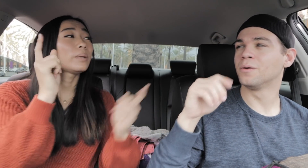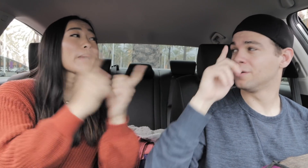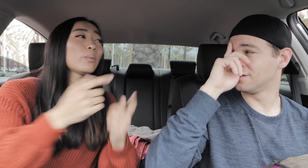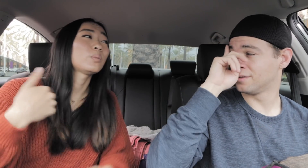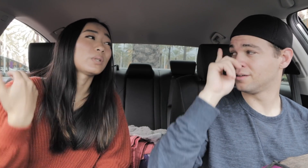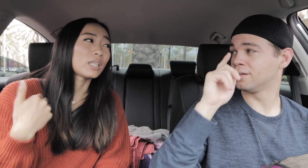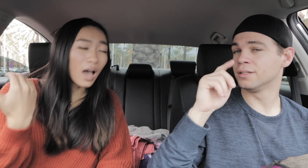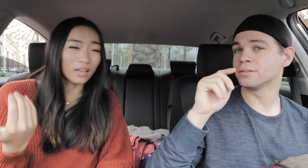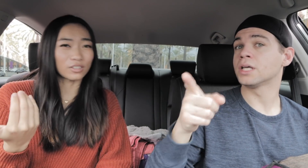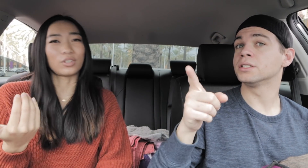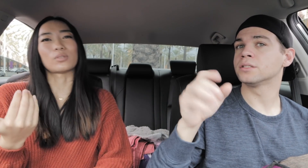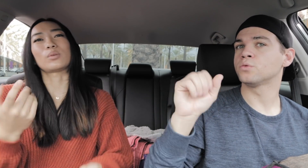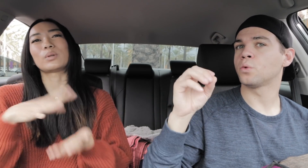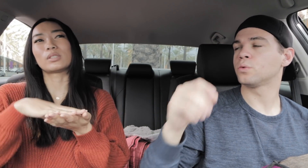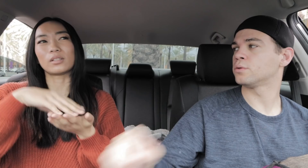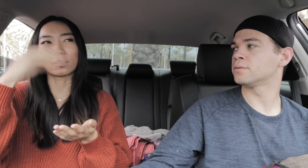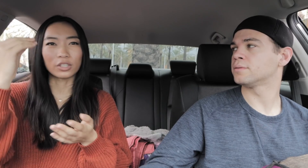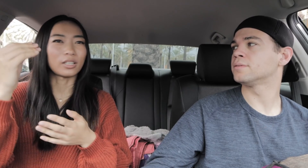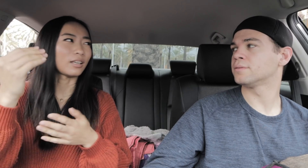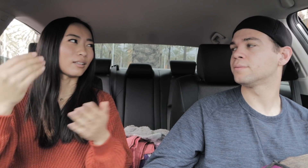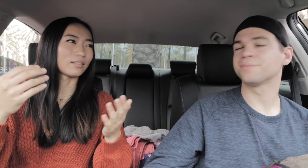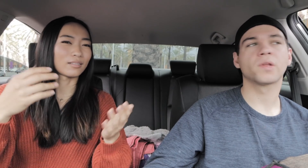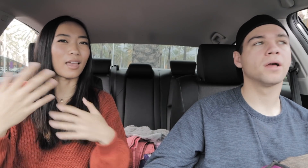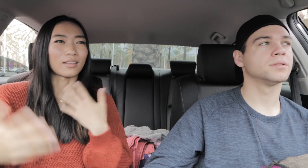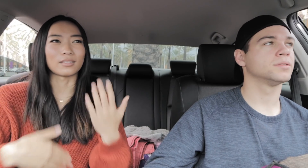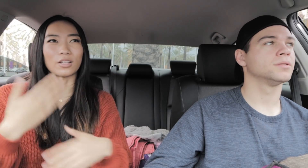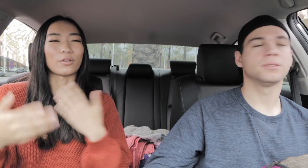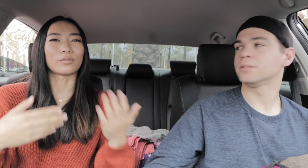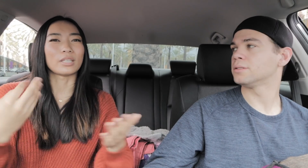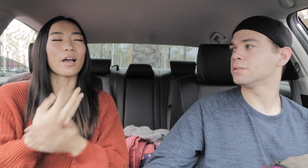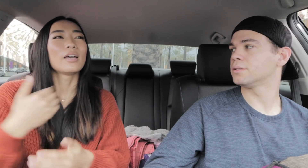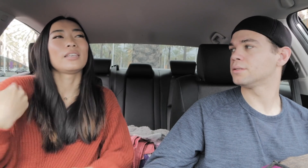And we met when we were young too So we were still learning and you know